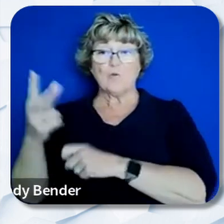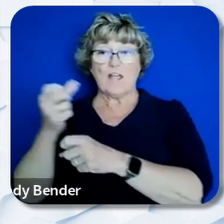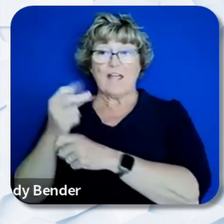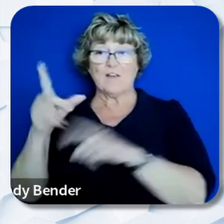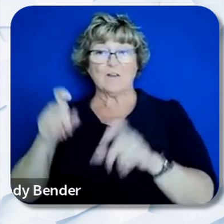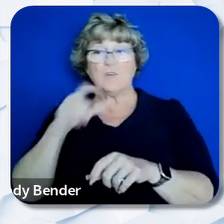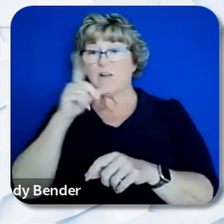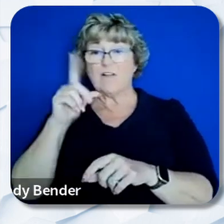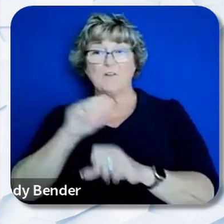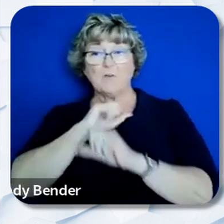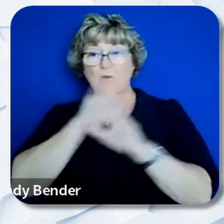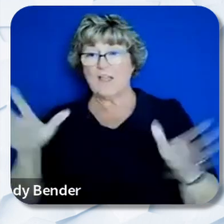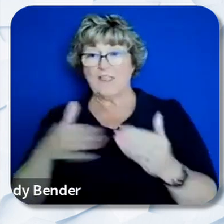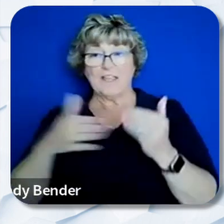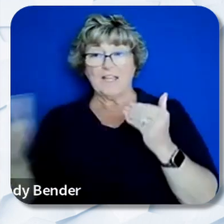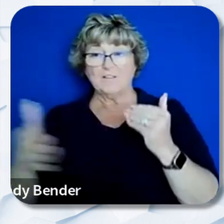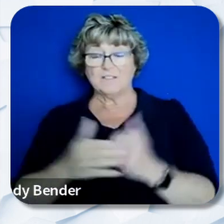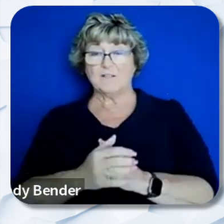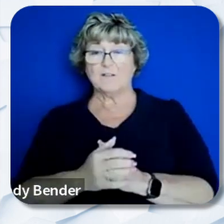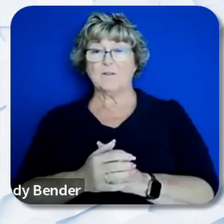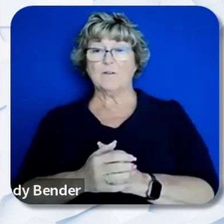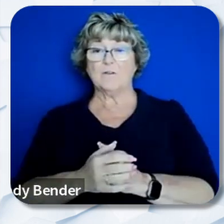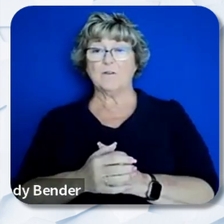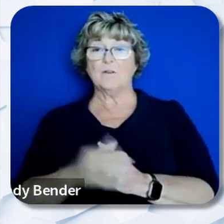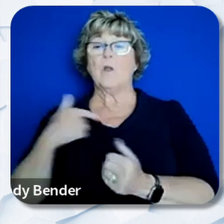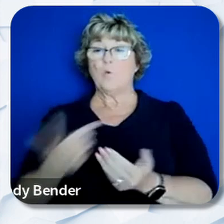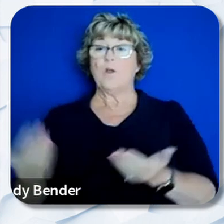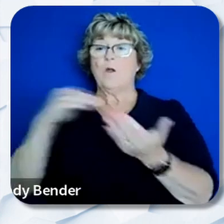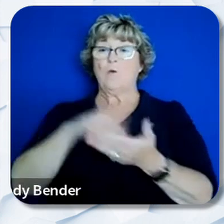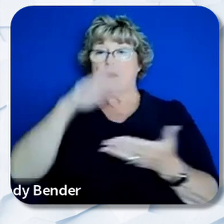have to do anything else right now. We're going to review that data and see if there's